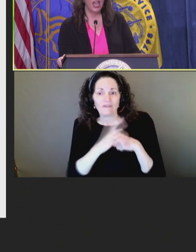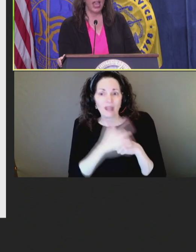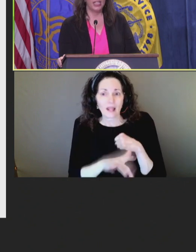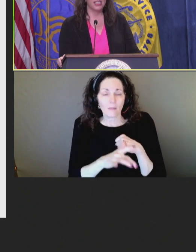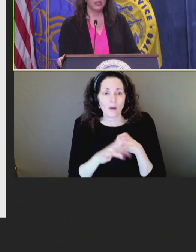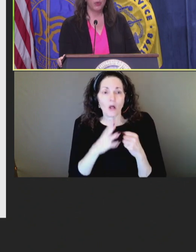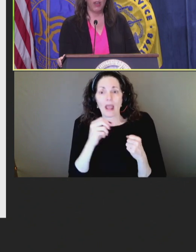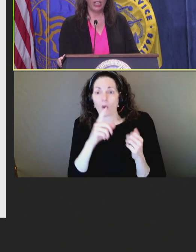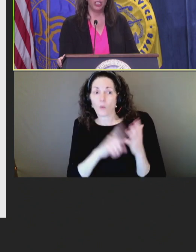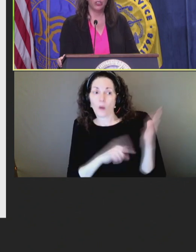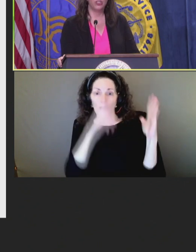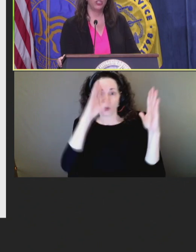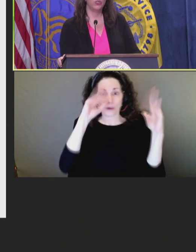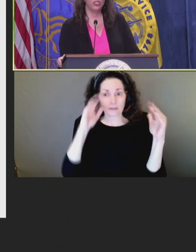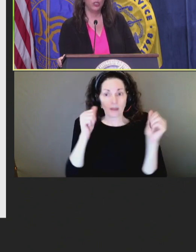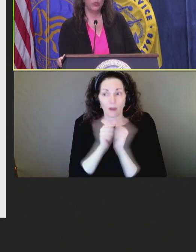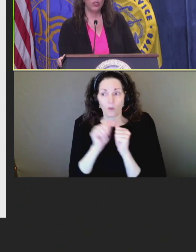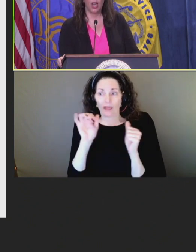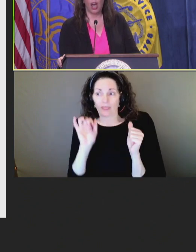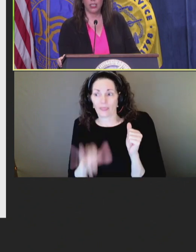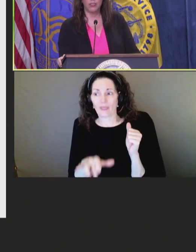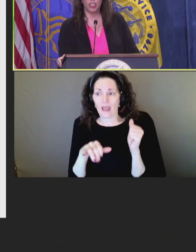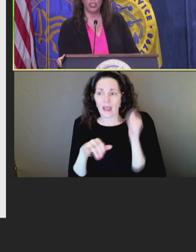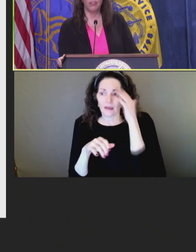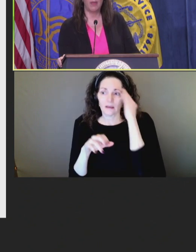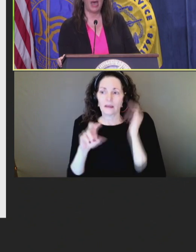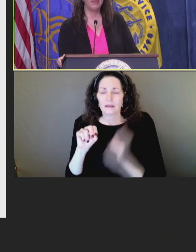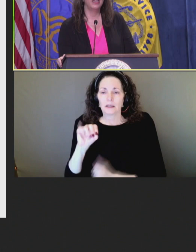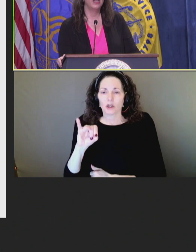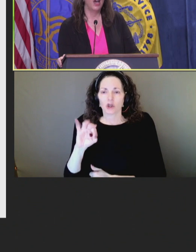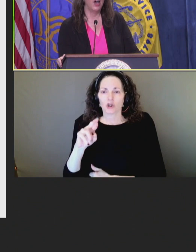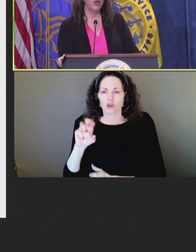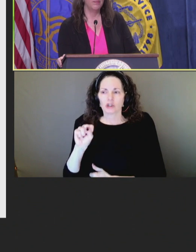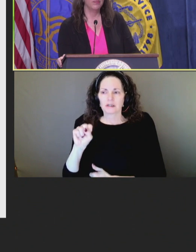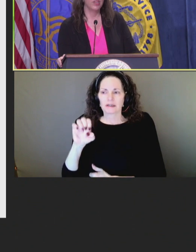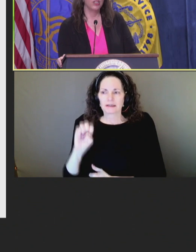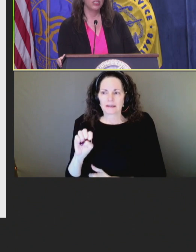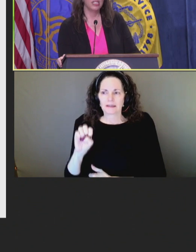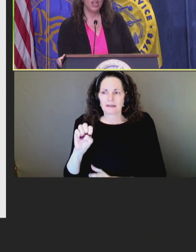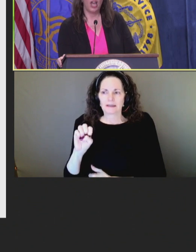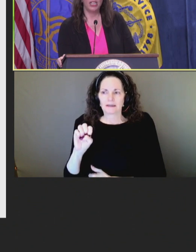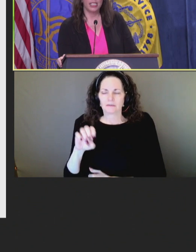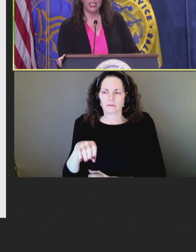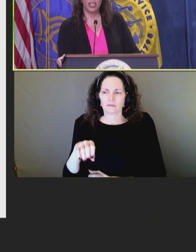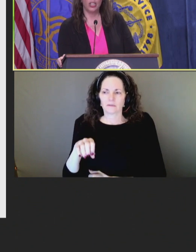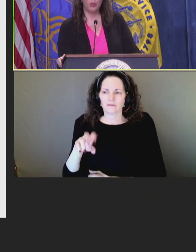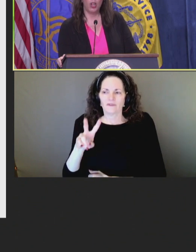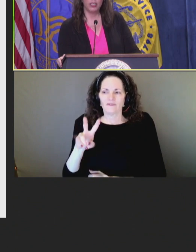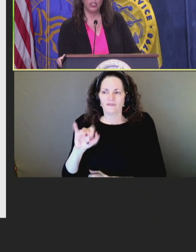And then some providers, due to the cost of nirsevimab did not necessarily want to